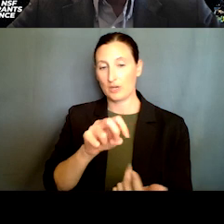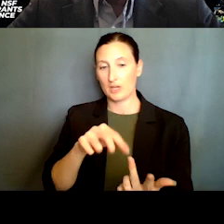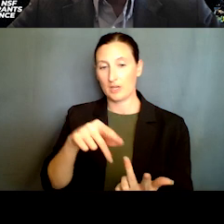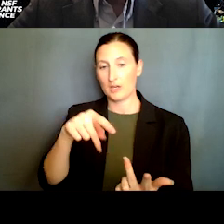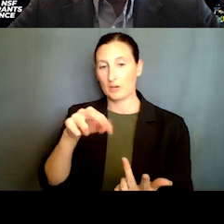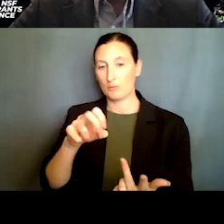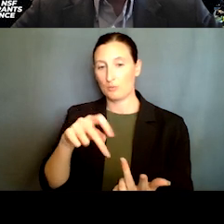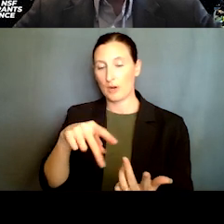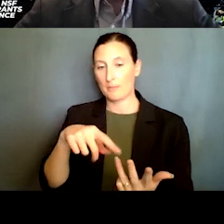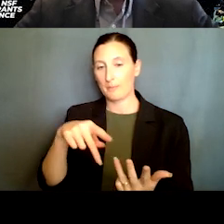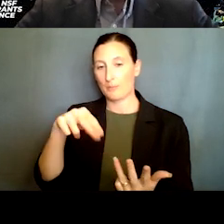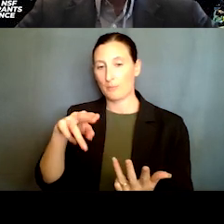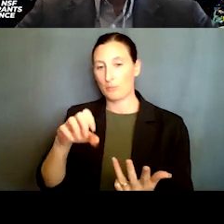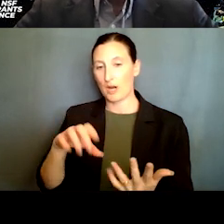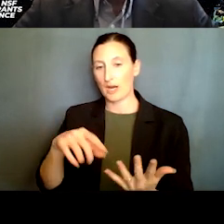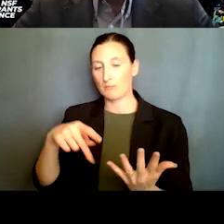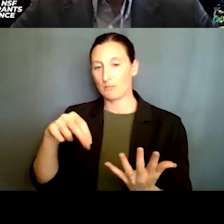PREP, PREC and PRIMES, one for each division.